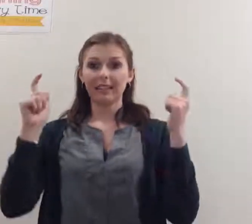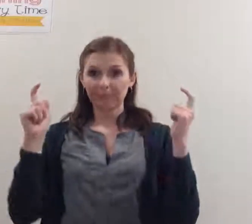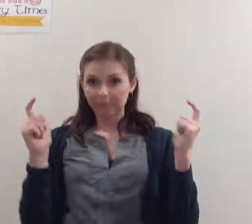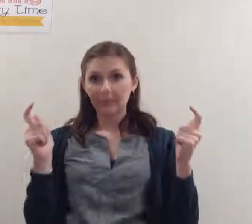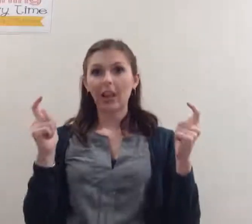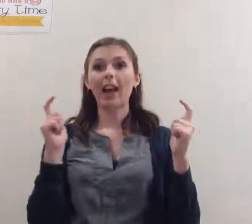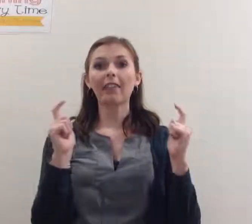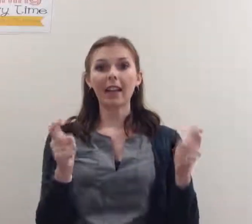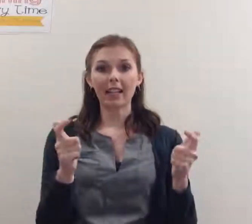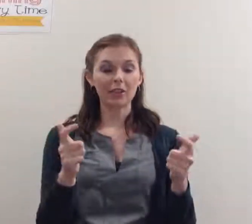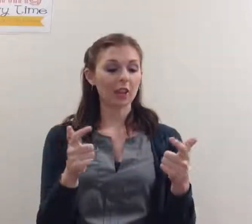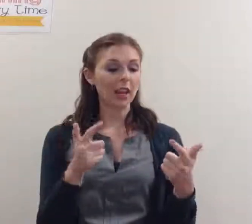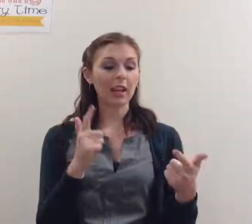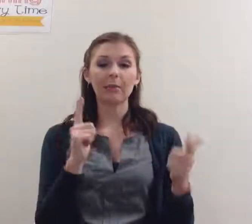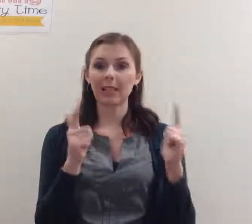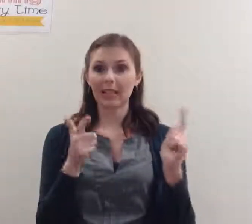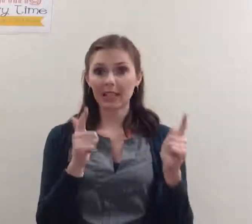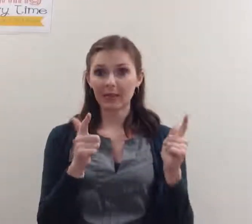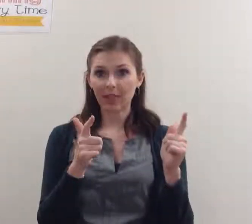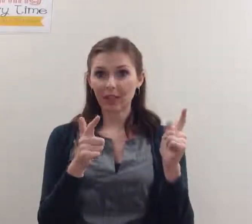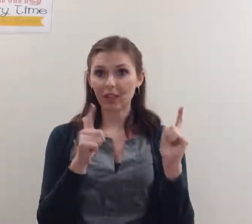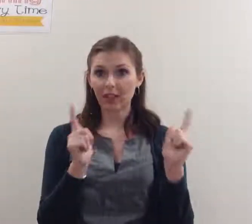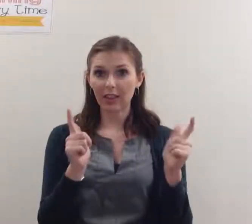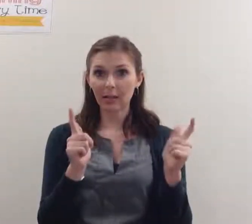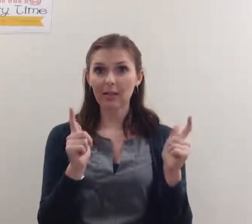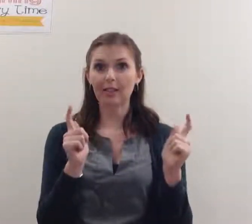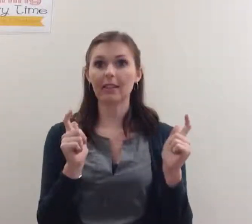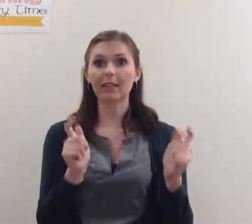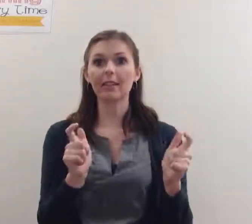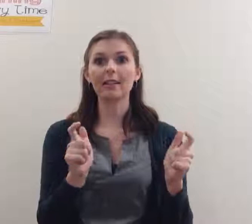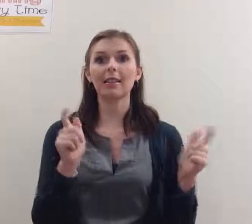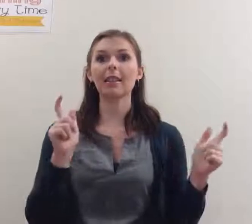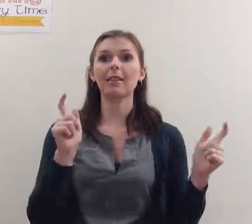You have the handshape, the index finger and thumb is extended.